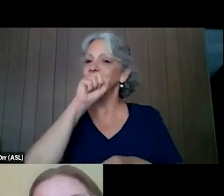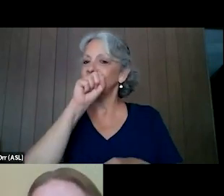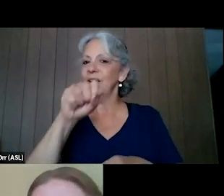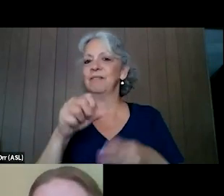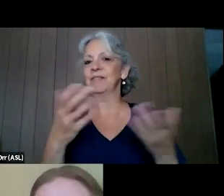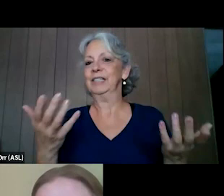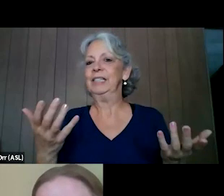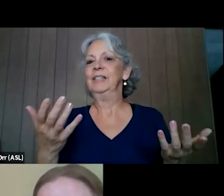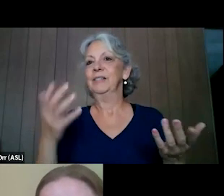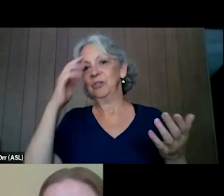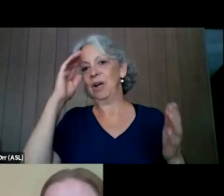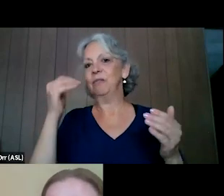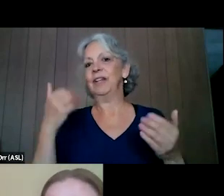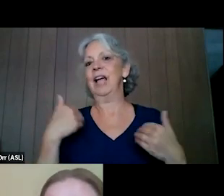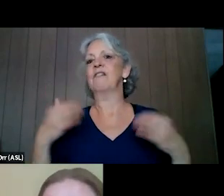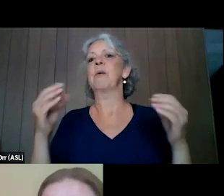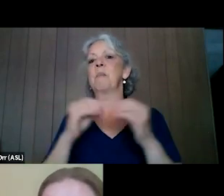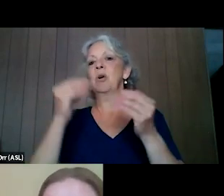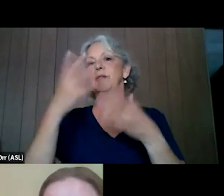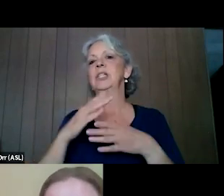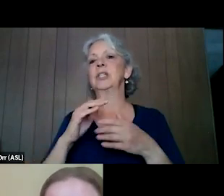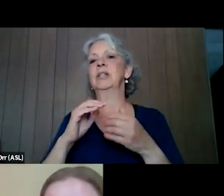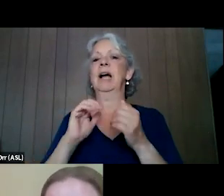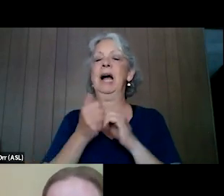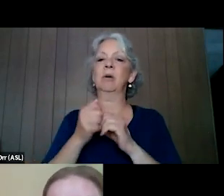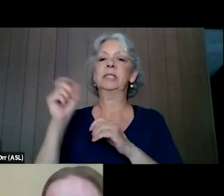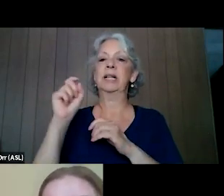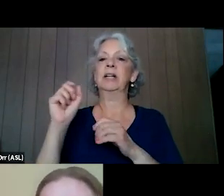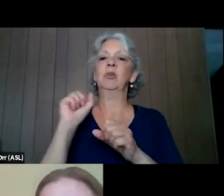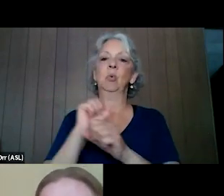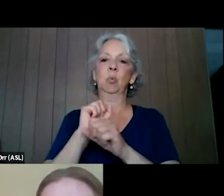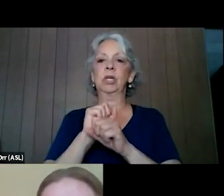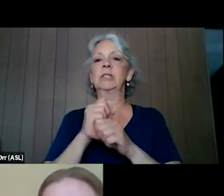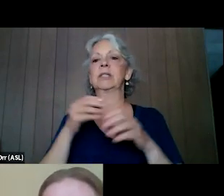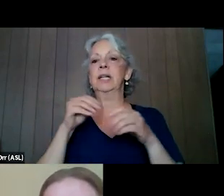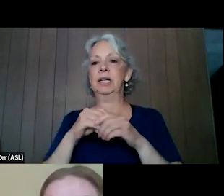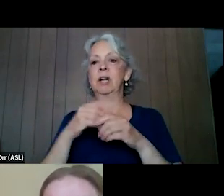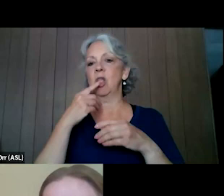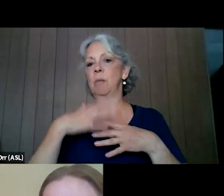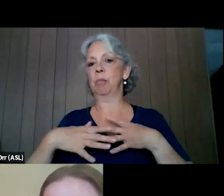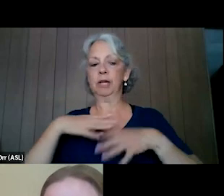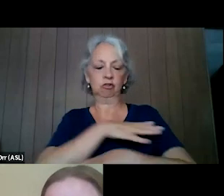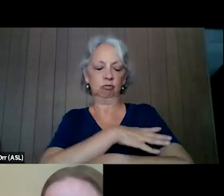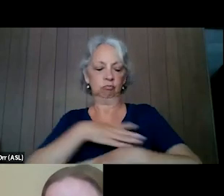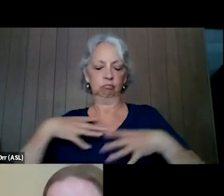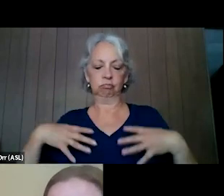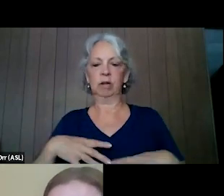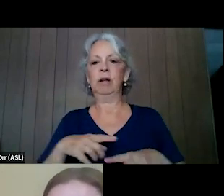hopefully get some more information about how xylazine works in the bloodstream to better support our folks. But it seems like there's some components of dermatology